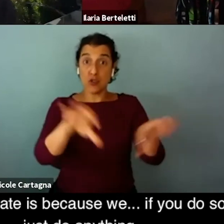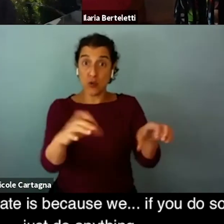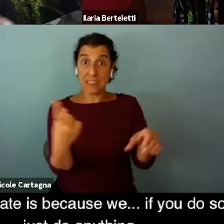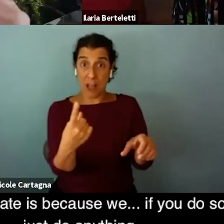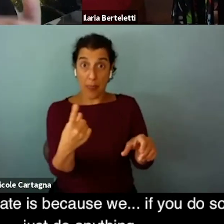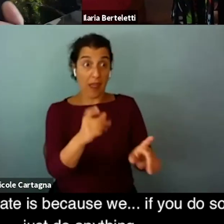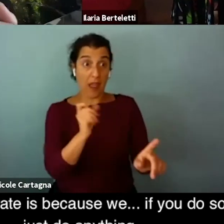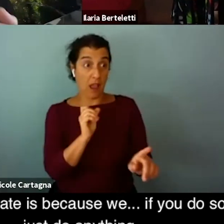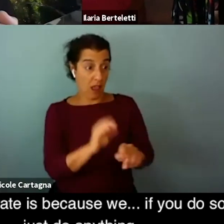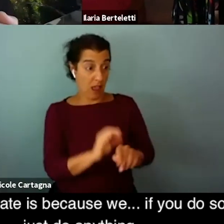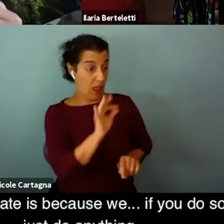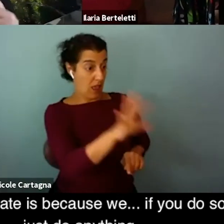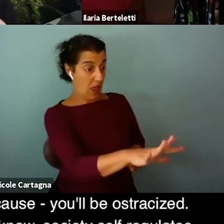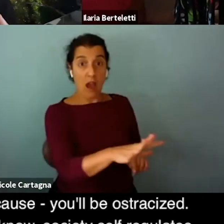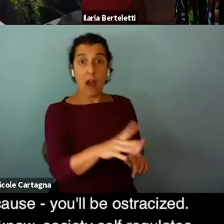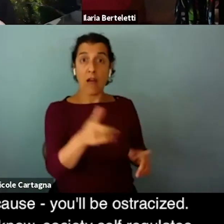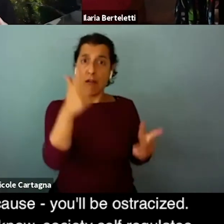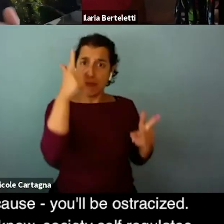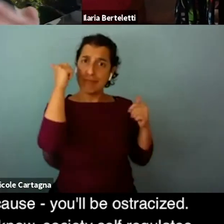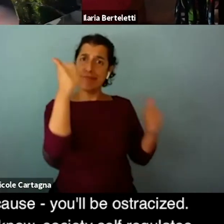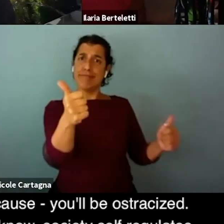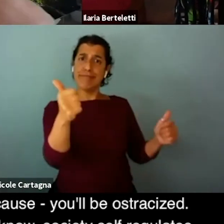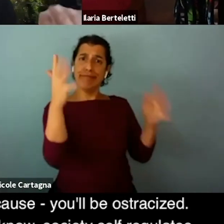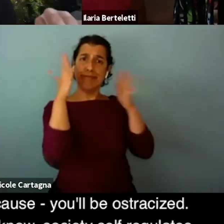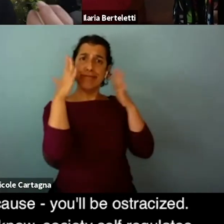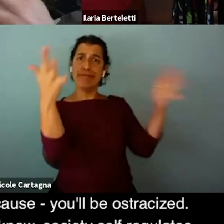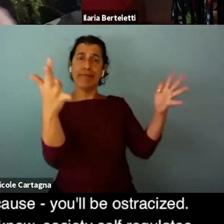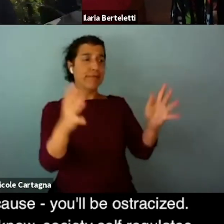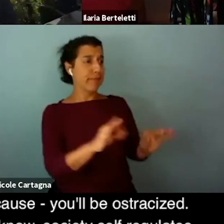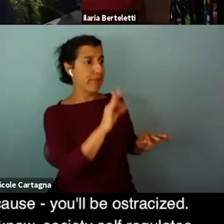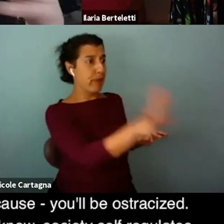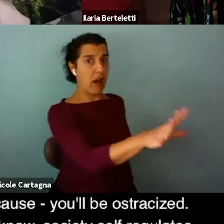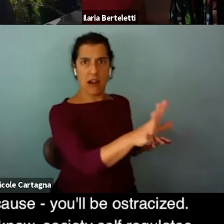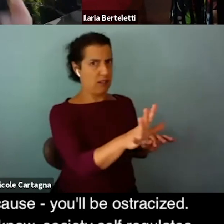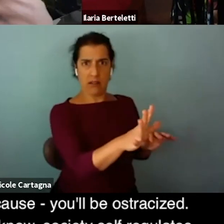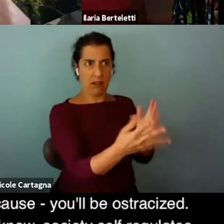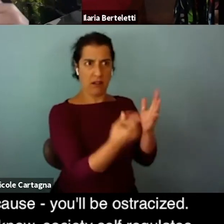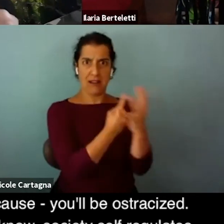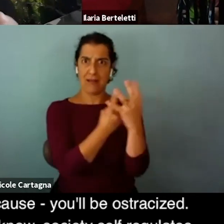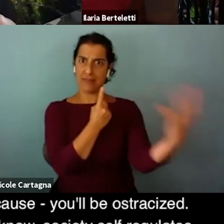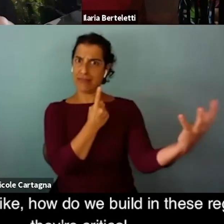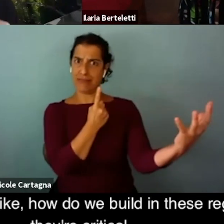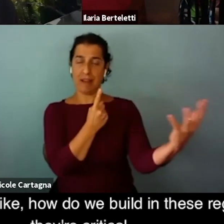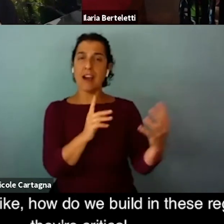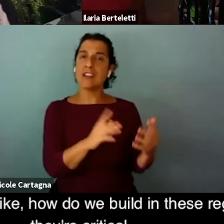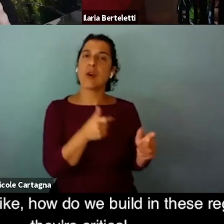you can't just do anything because um you'll be ostracized you know society self-regulates and so